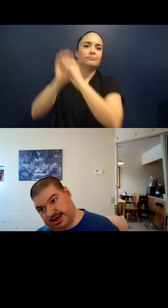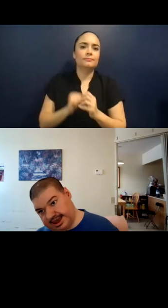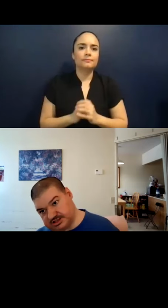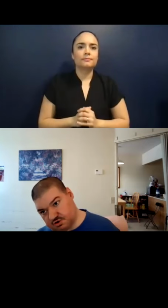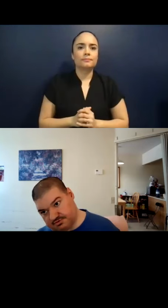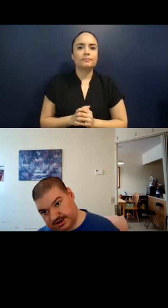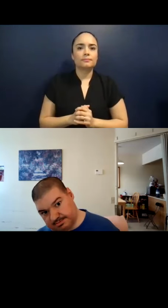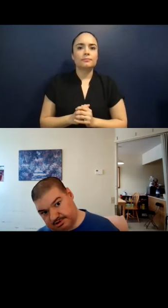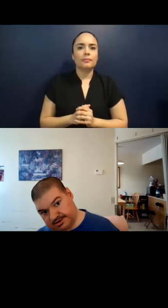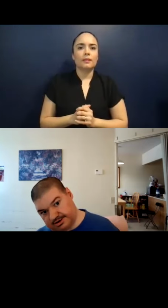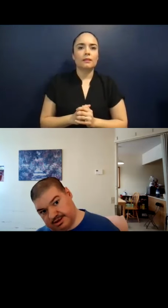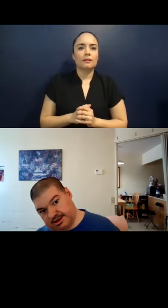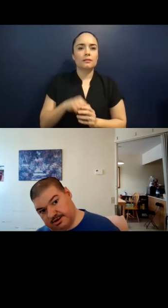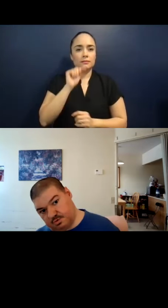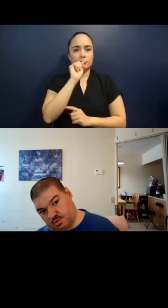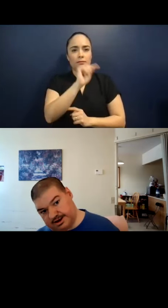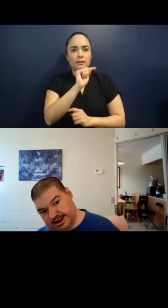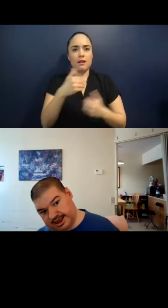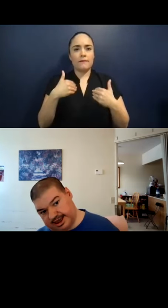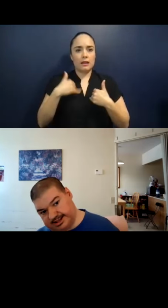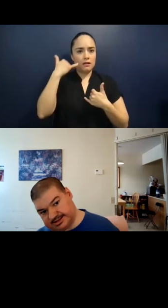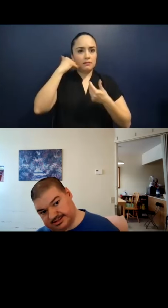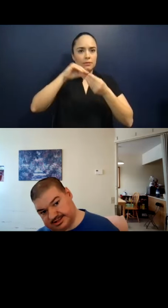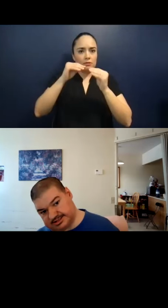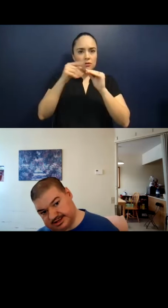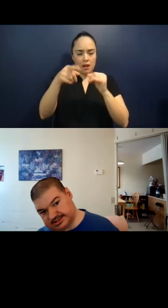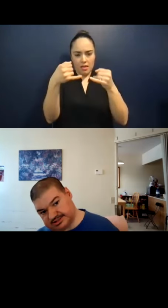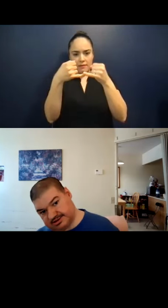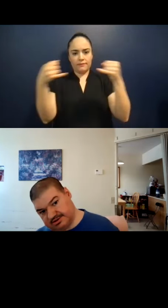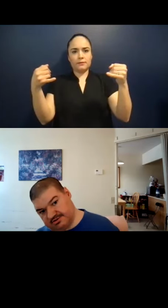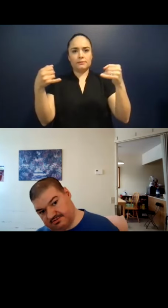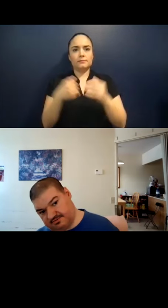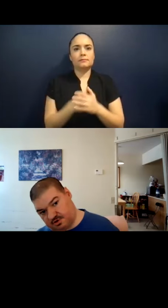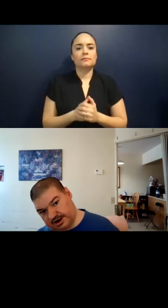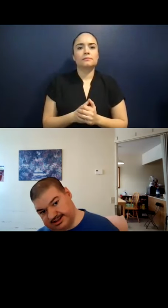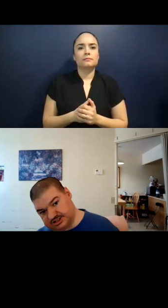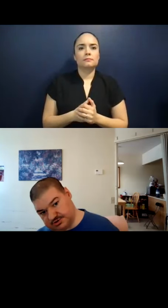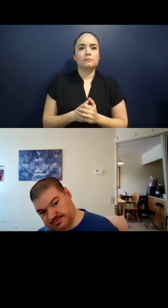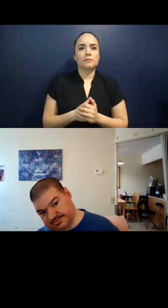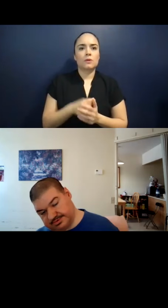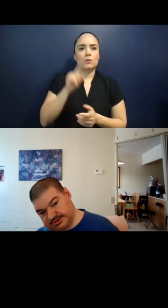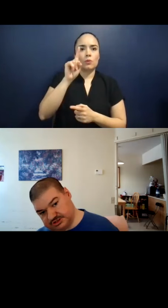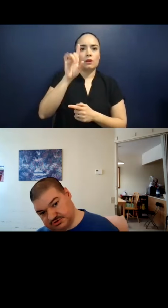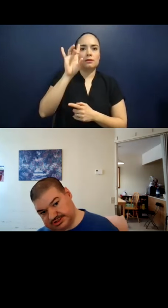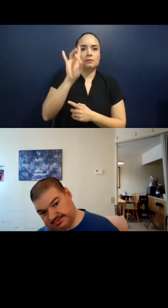and information about people experiencing barriers to vaccine .